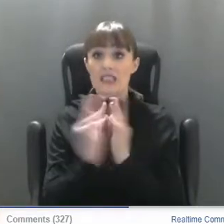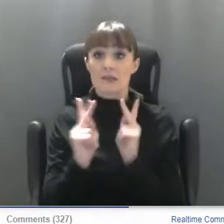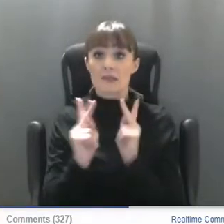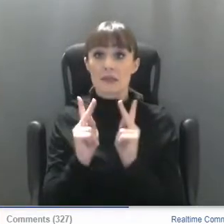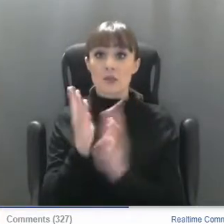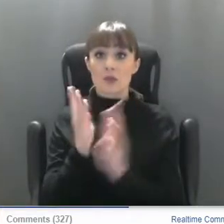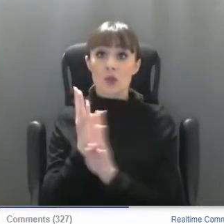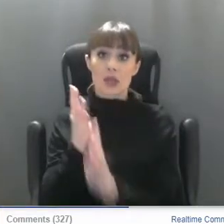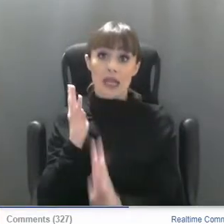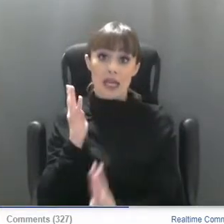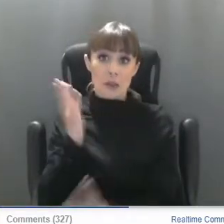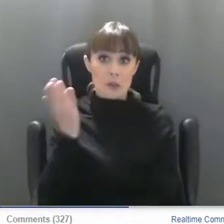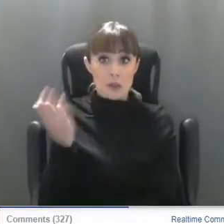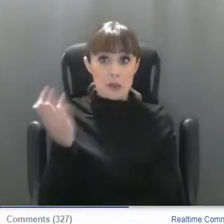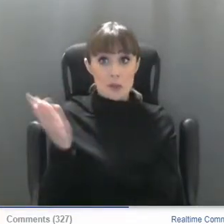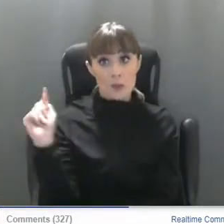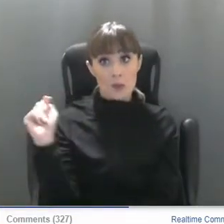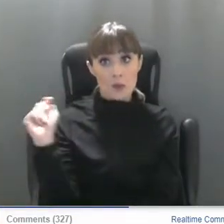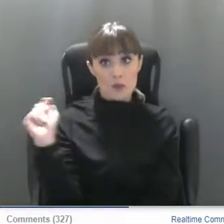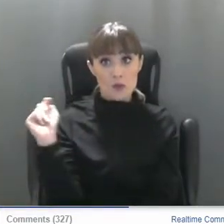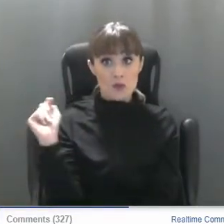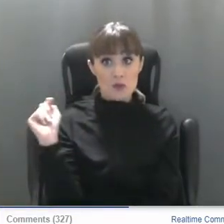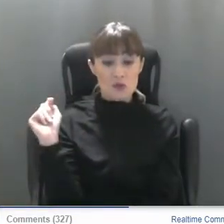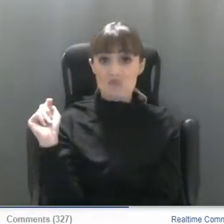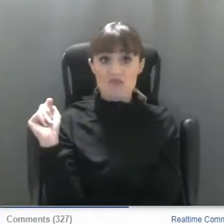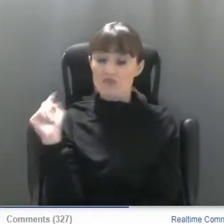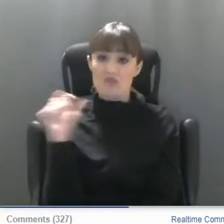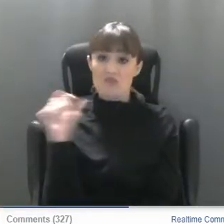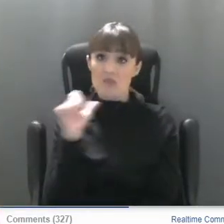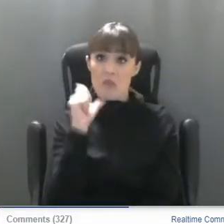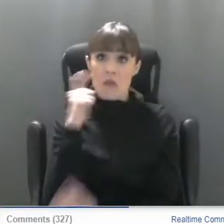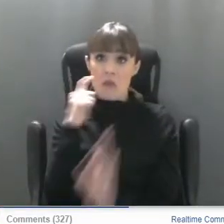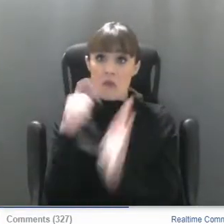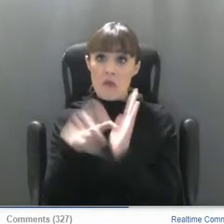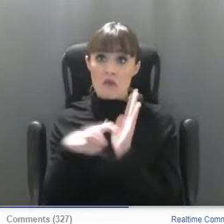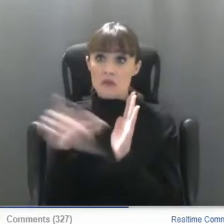really seen-I haven't seen it be too bad, I'll be honest I've been kind of out